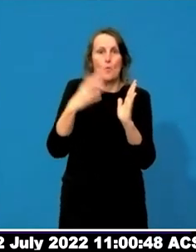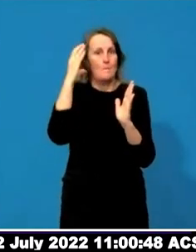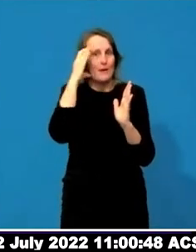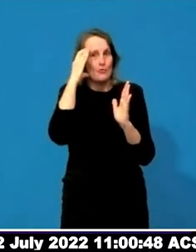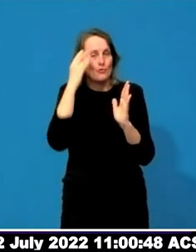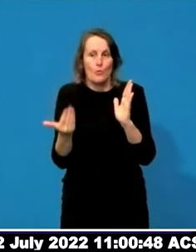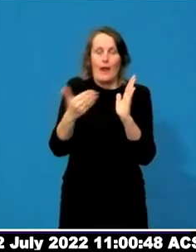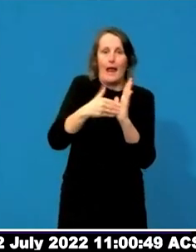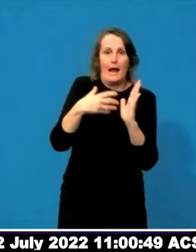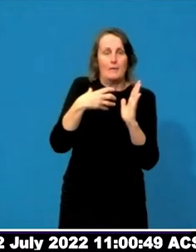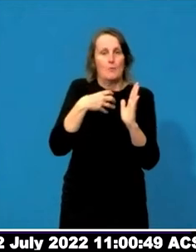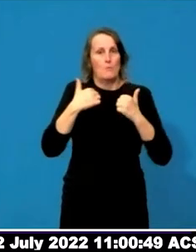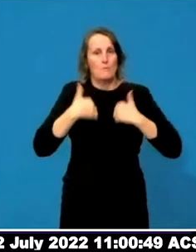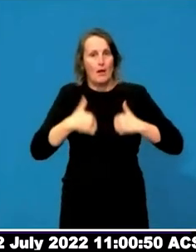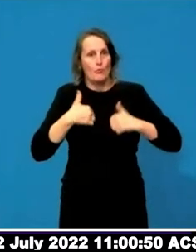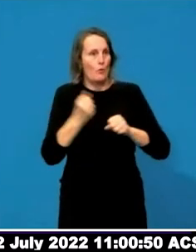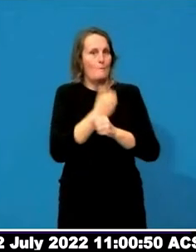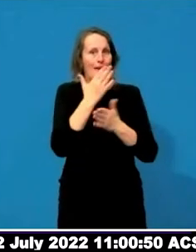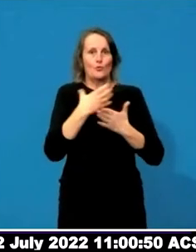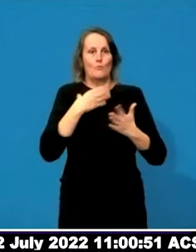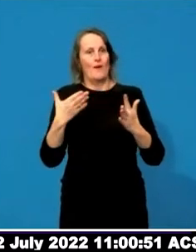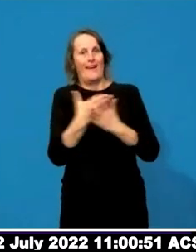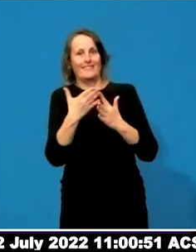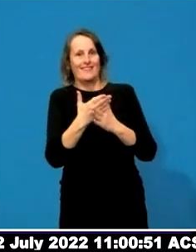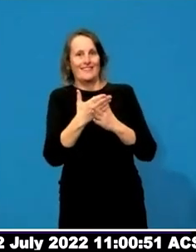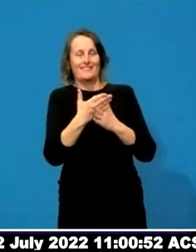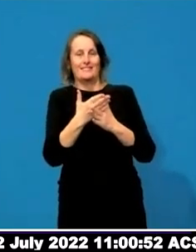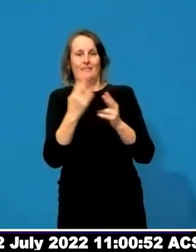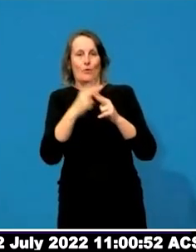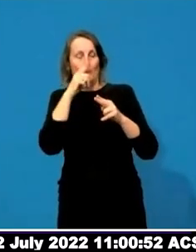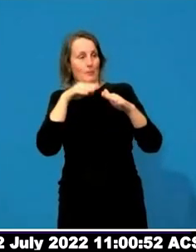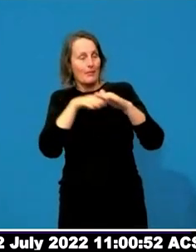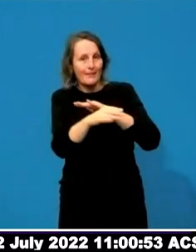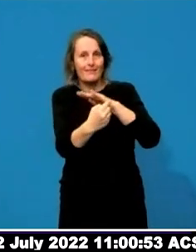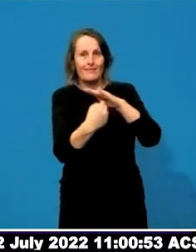But that benefits people who have already got a house,